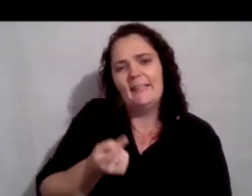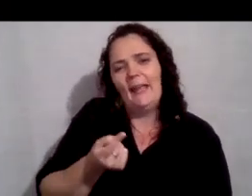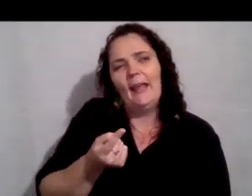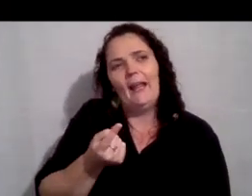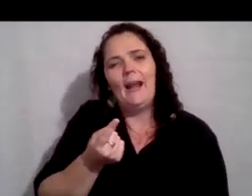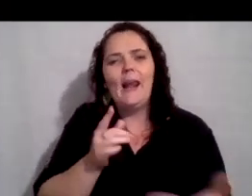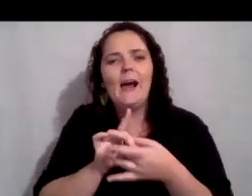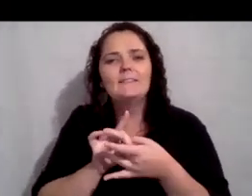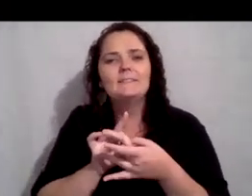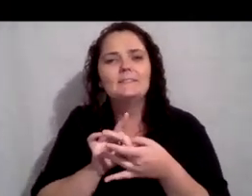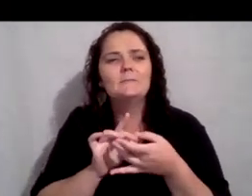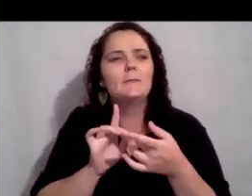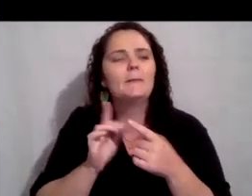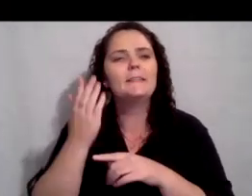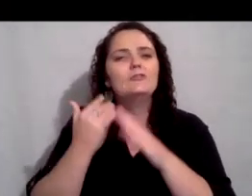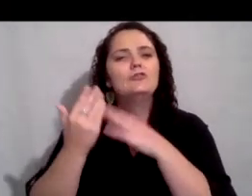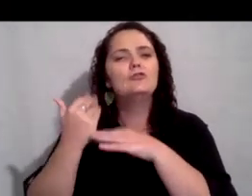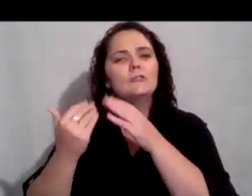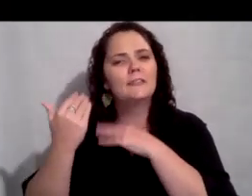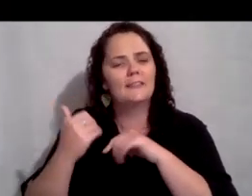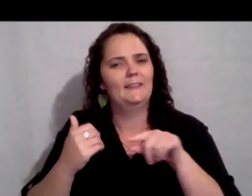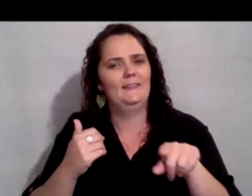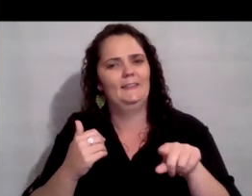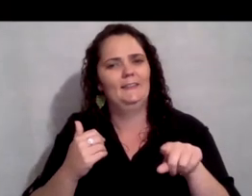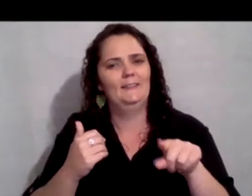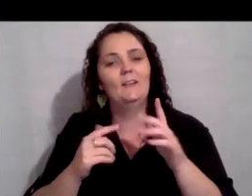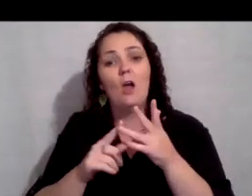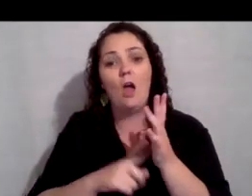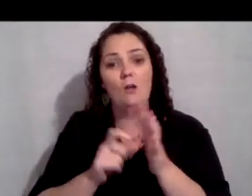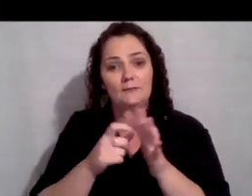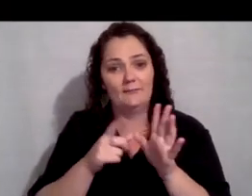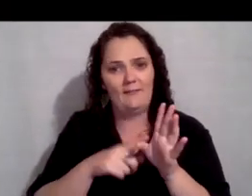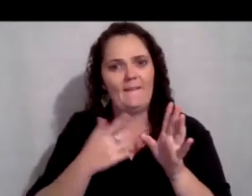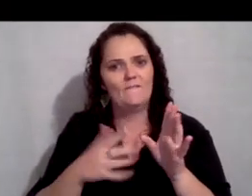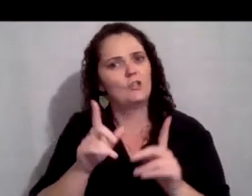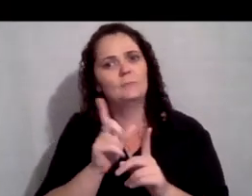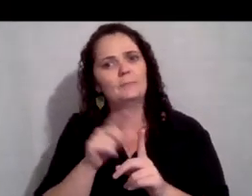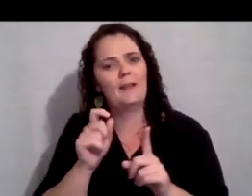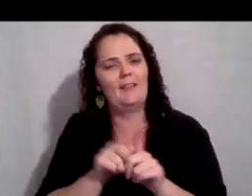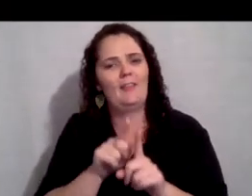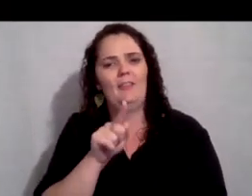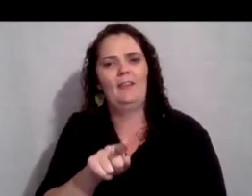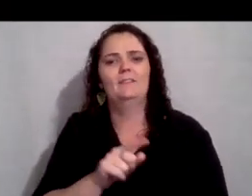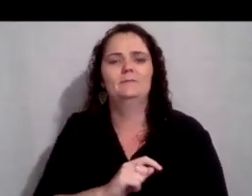history, that experience and what was chosen by Olday, but what was also chosen to be erased and that's what we're going to explore